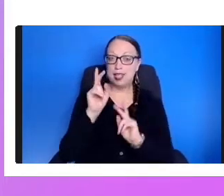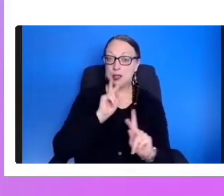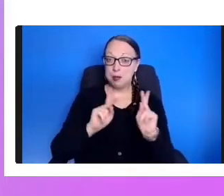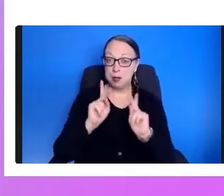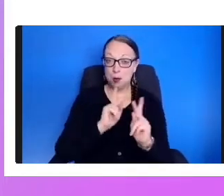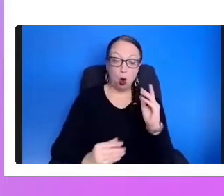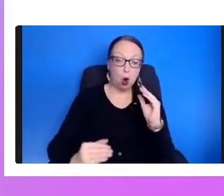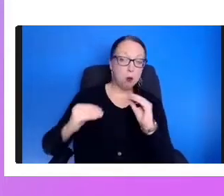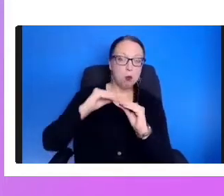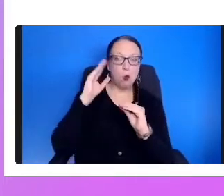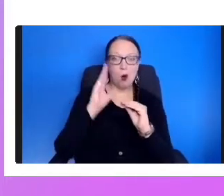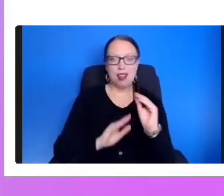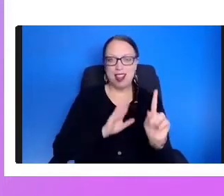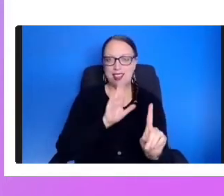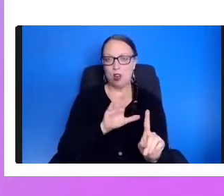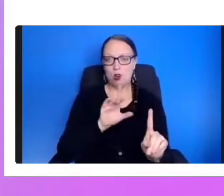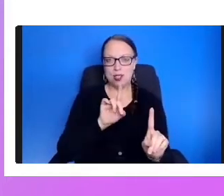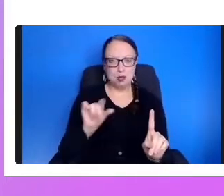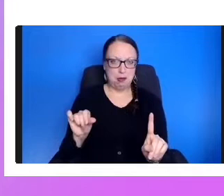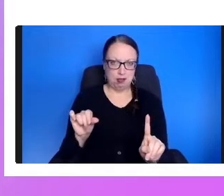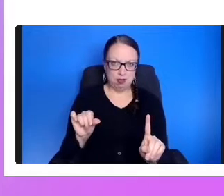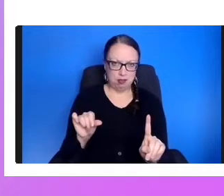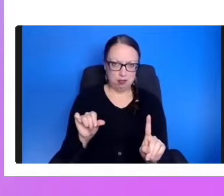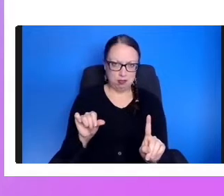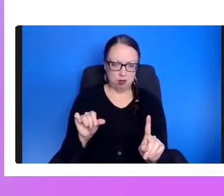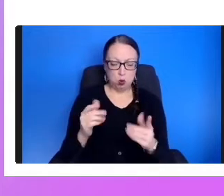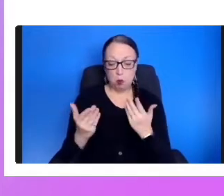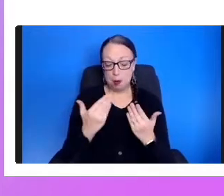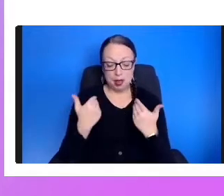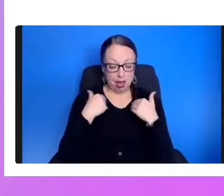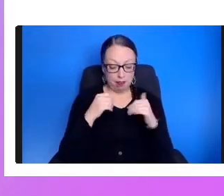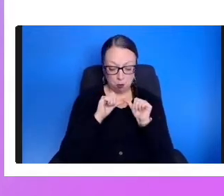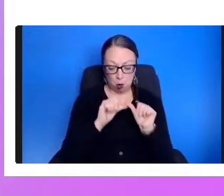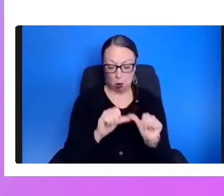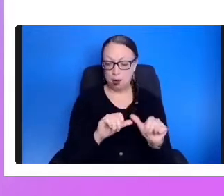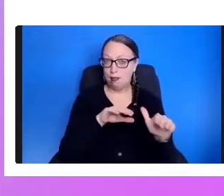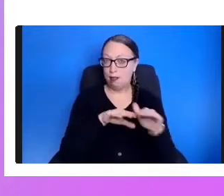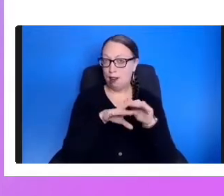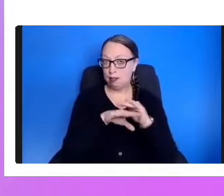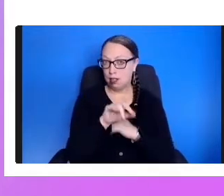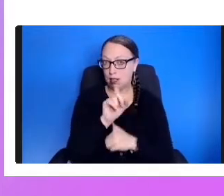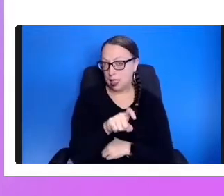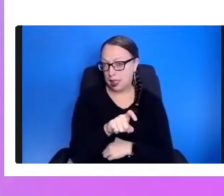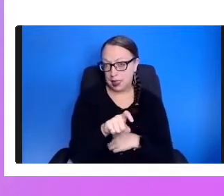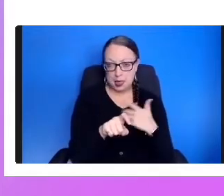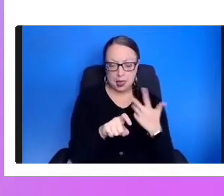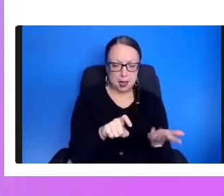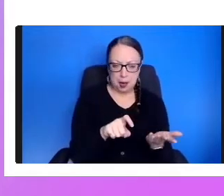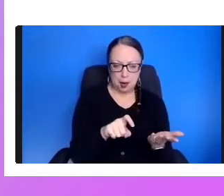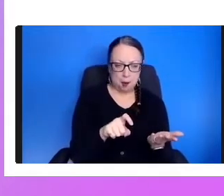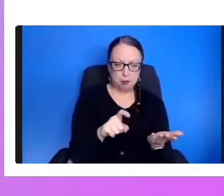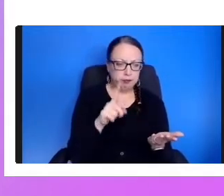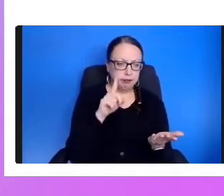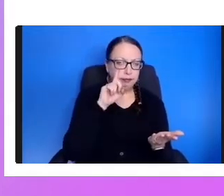so they may have a permanent access need whether it's they've got sight loss and they're blind